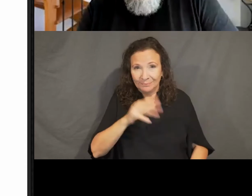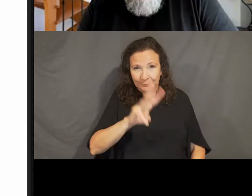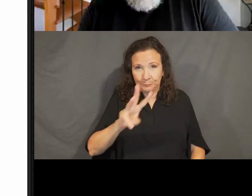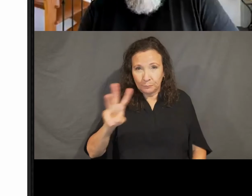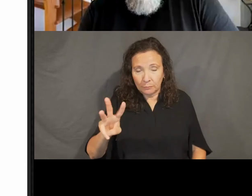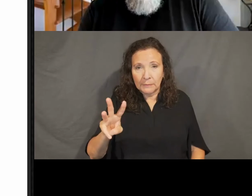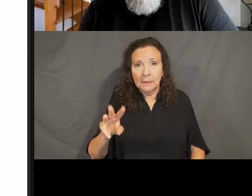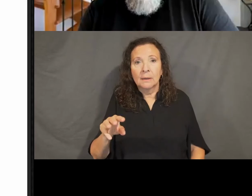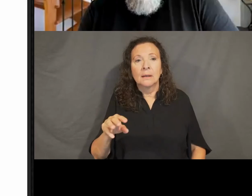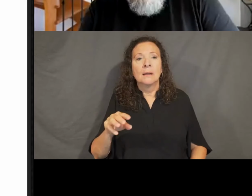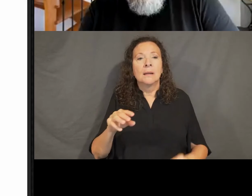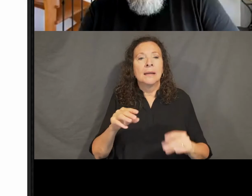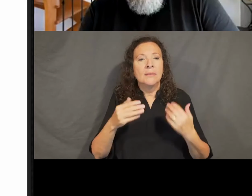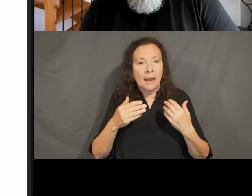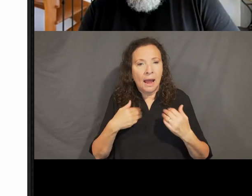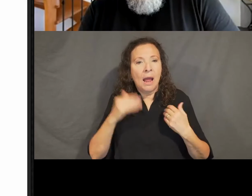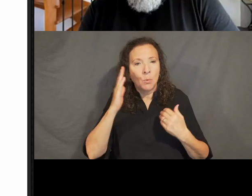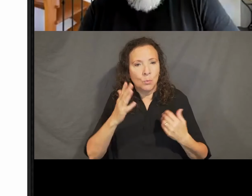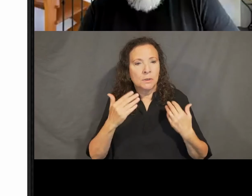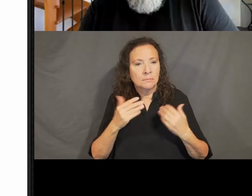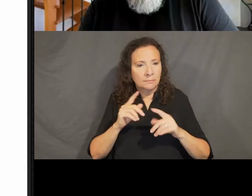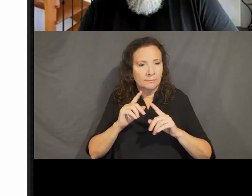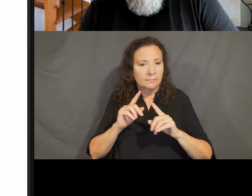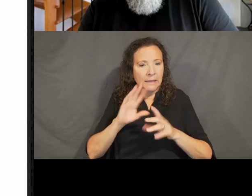that I will be using. We've seen two of them.